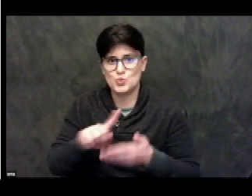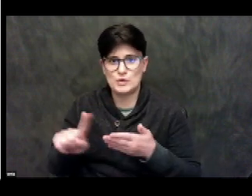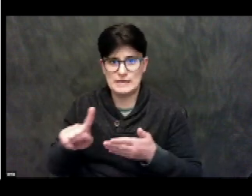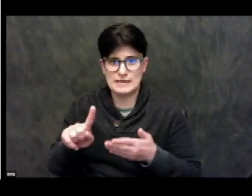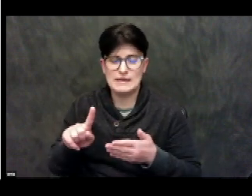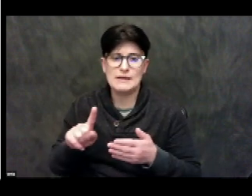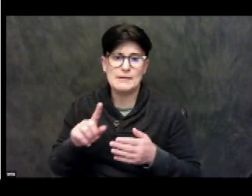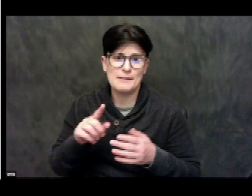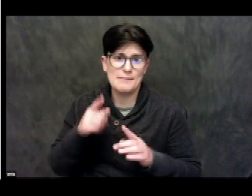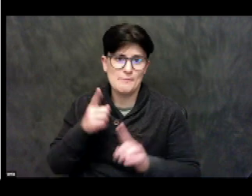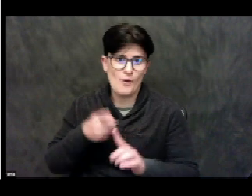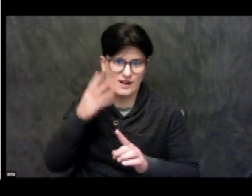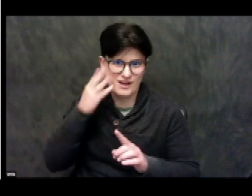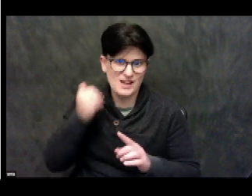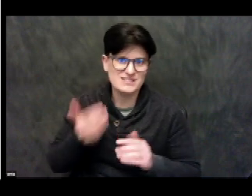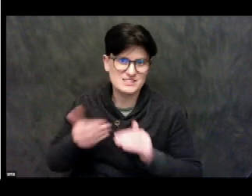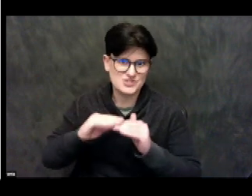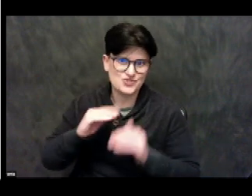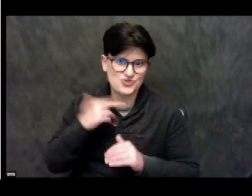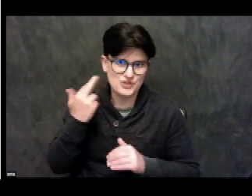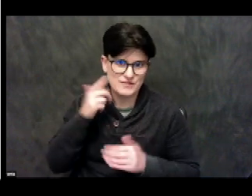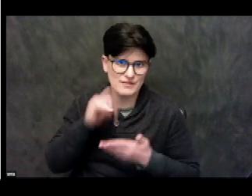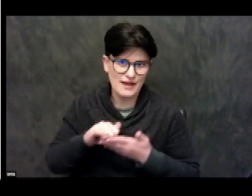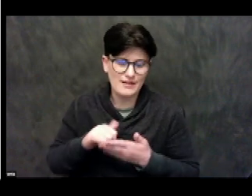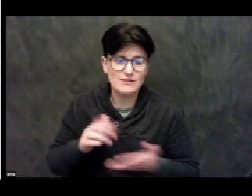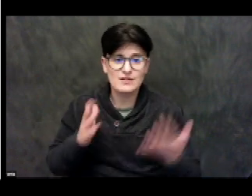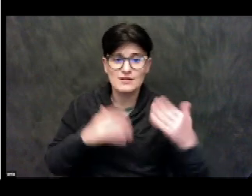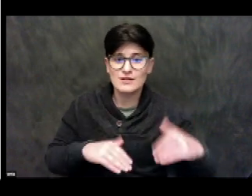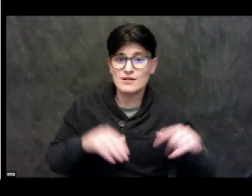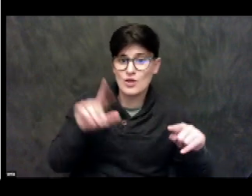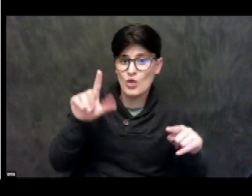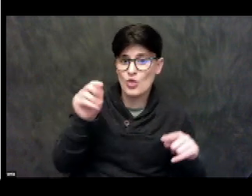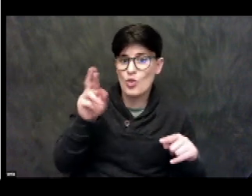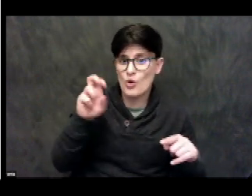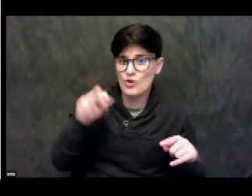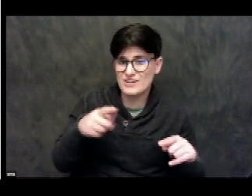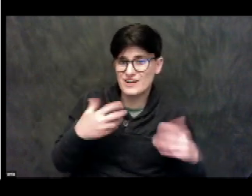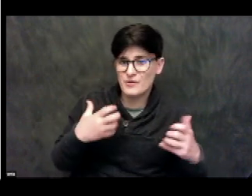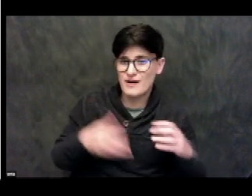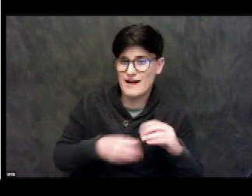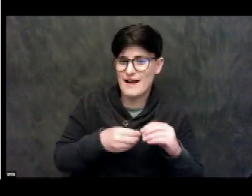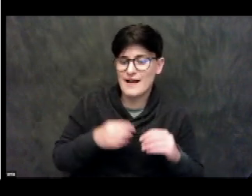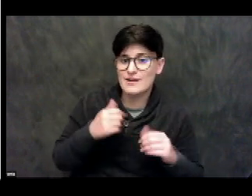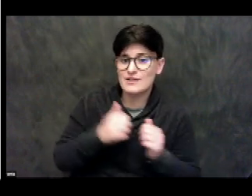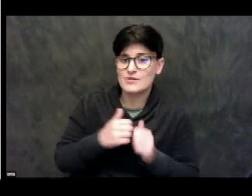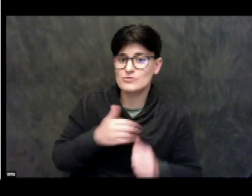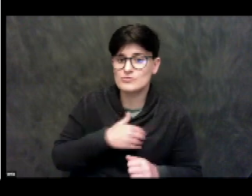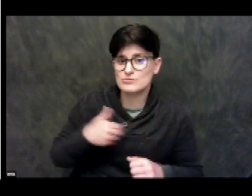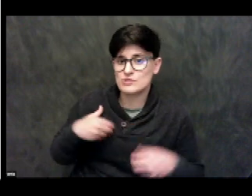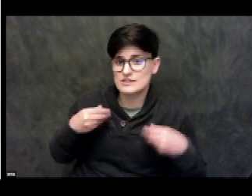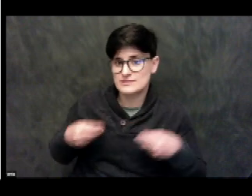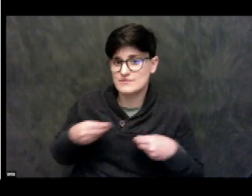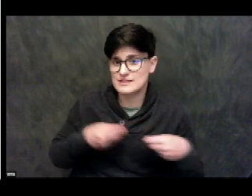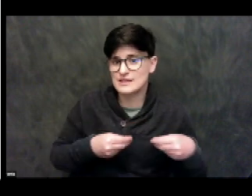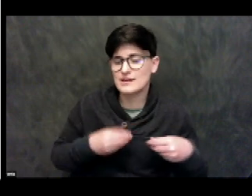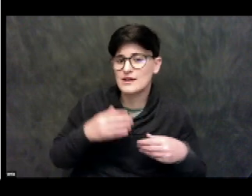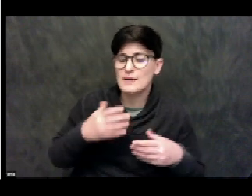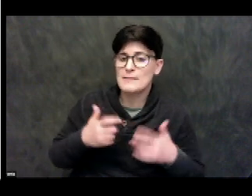Yes. I just wanted to add that with breastfeeding, a big part of my decision to breastfeed,